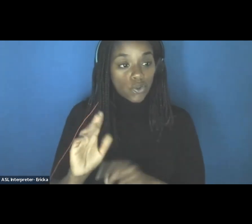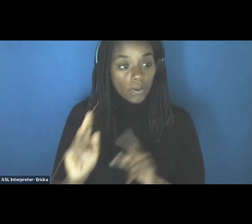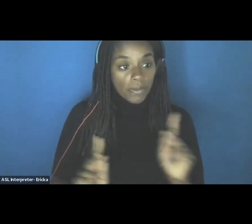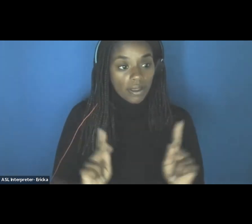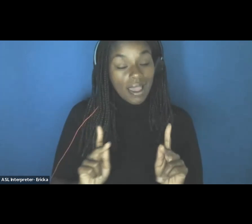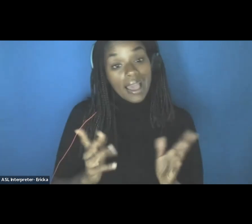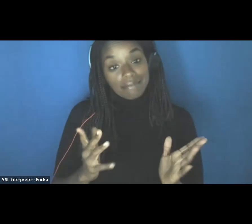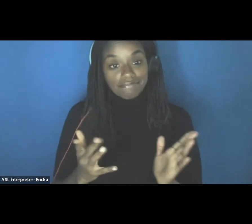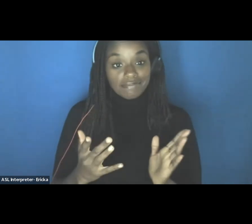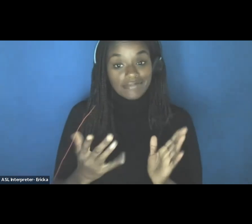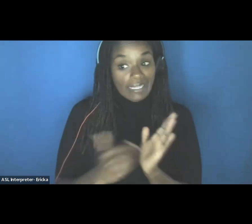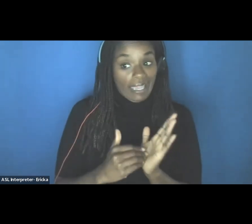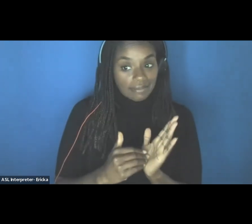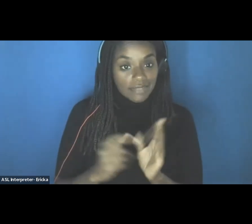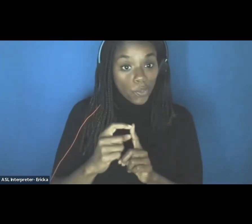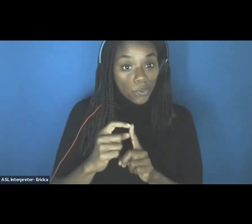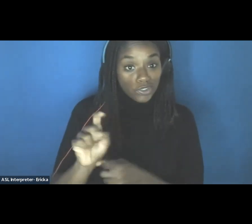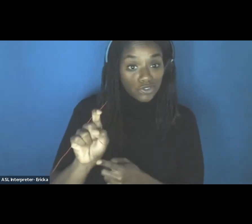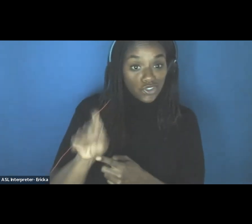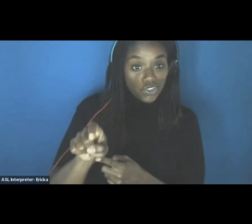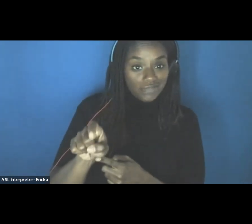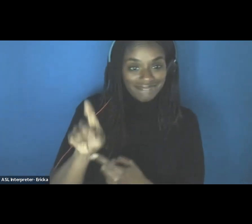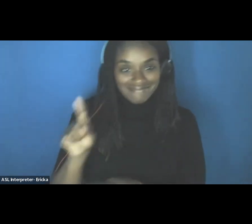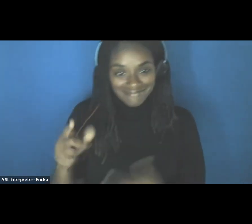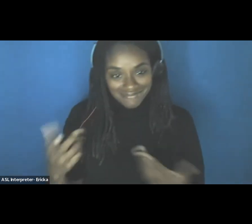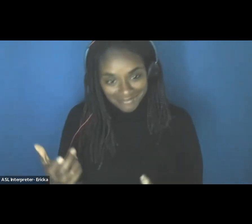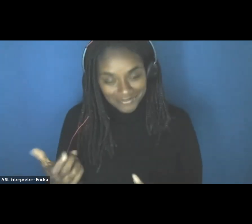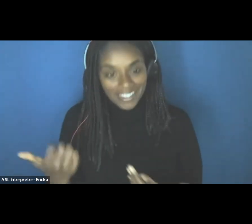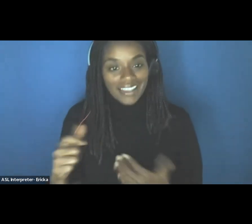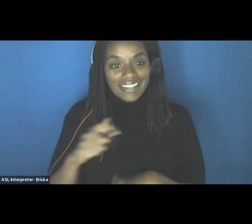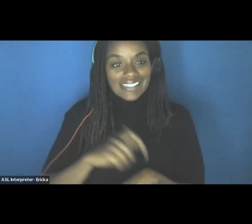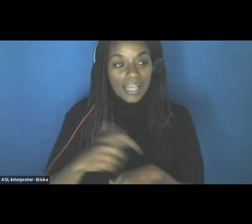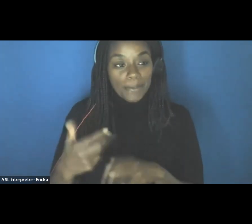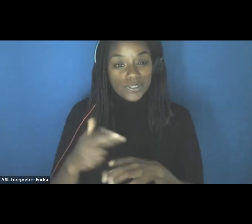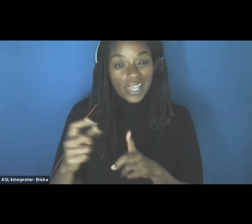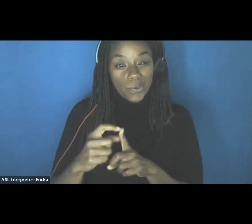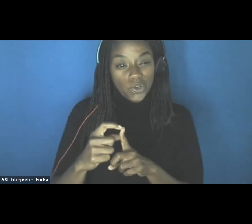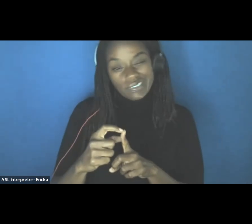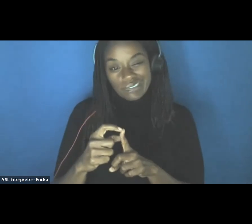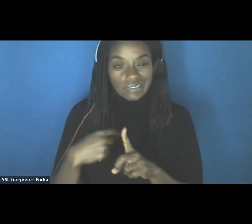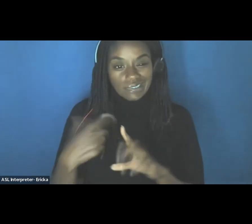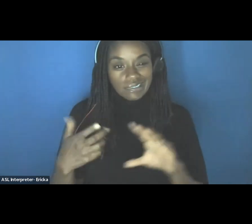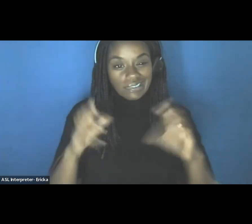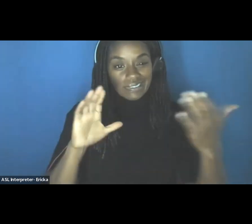If it's only two or three people that might be a little more difficult, but over the number of years, there should be some kind of correlation between your employees and your population.